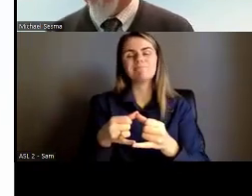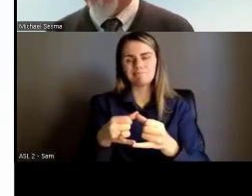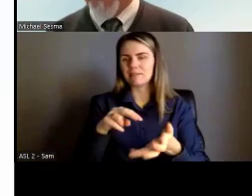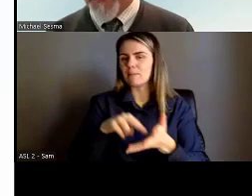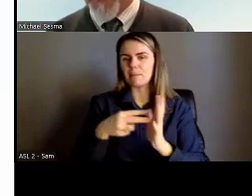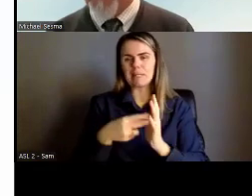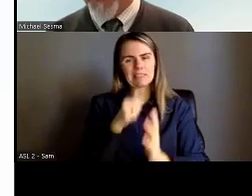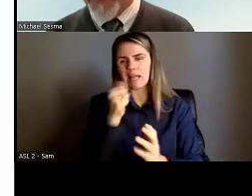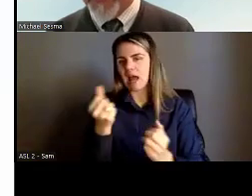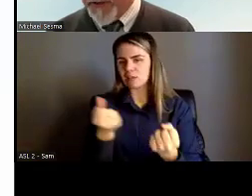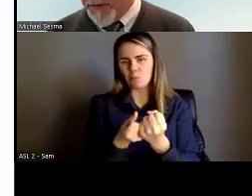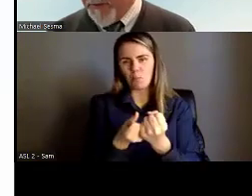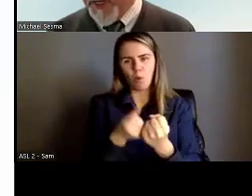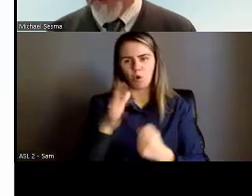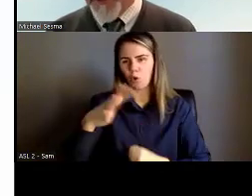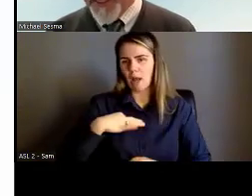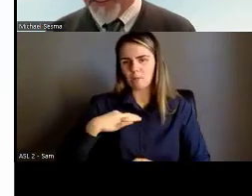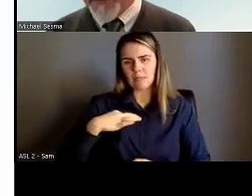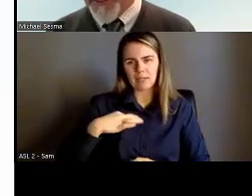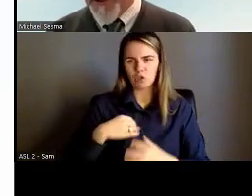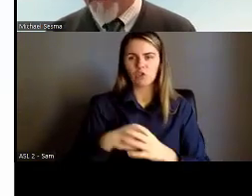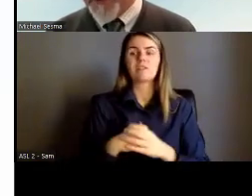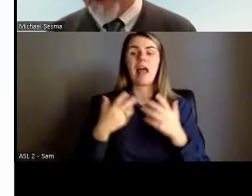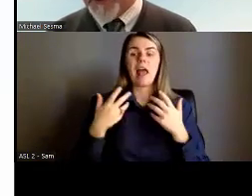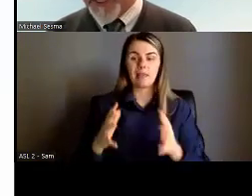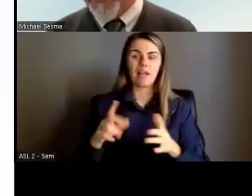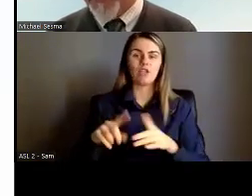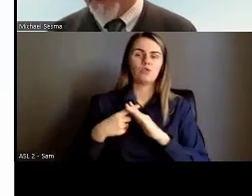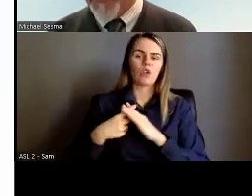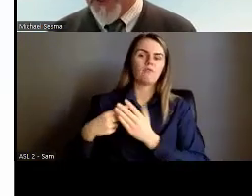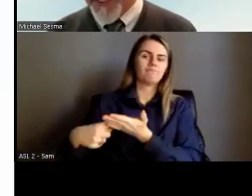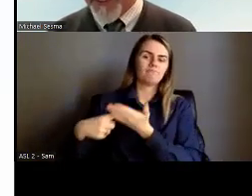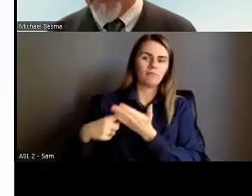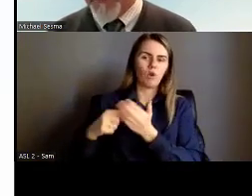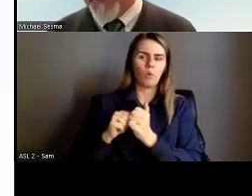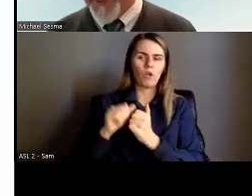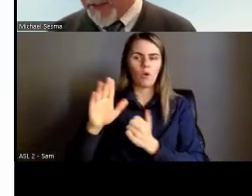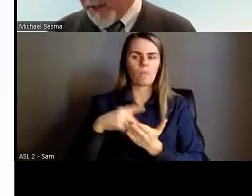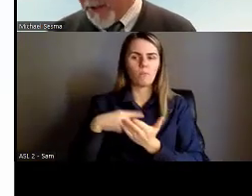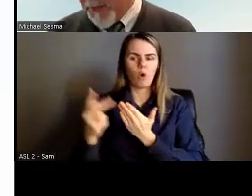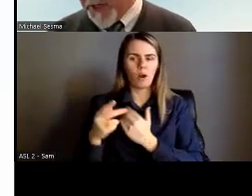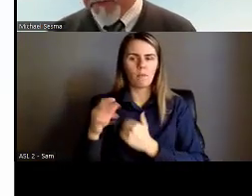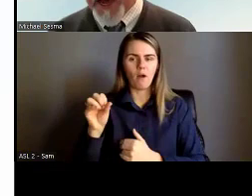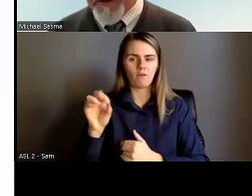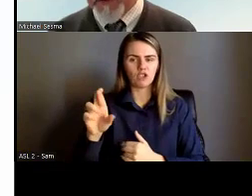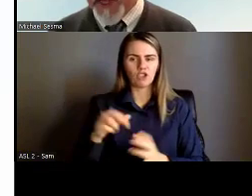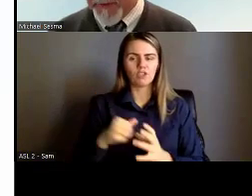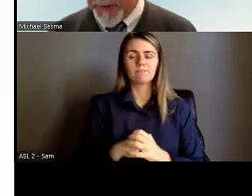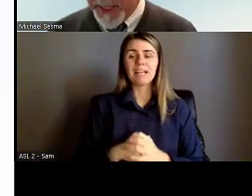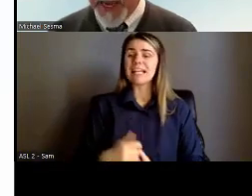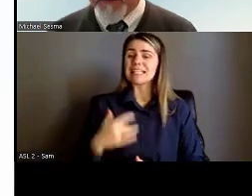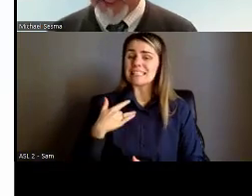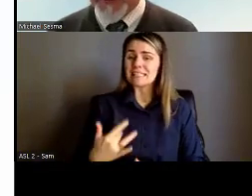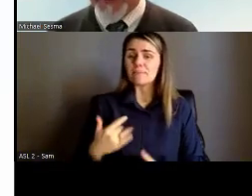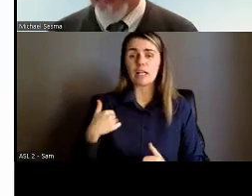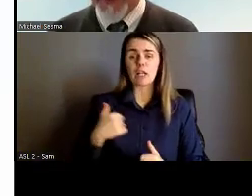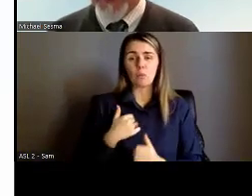and figure out what you're going to do. And often, the suggestion is to try again. You've spent a good period of time developing that application,